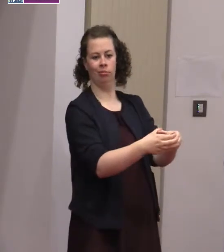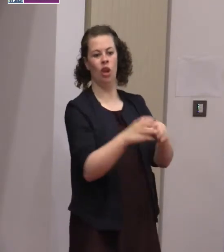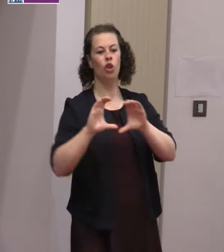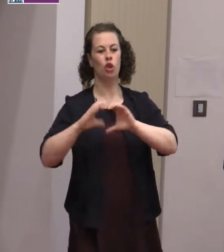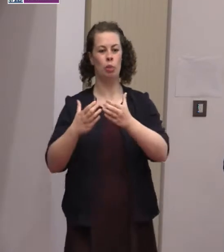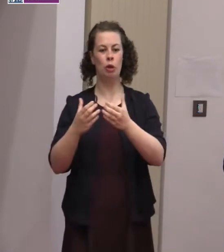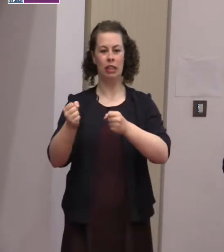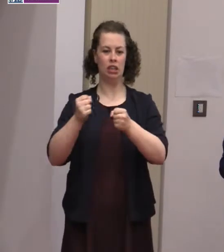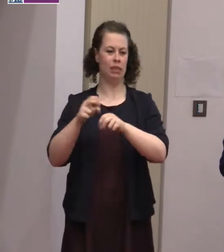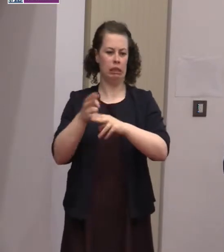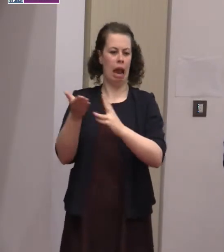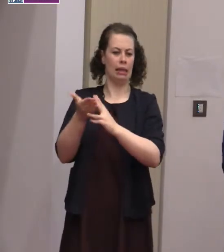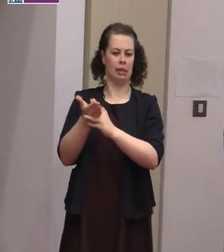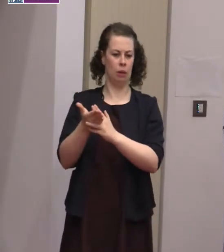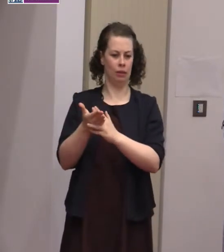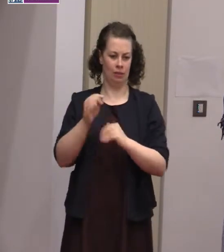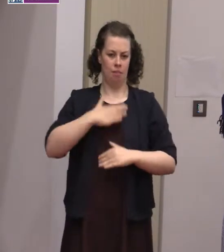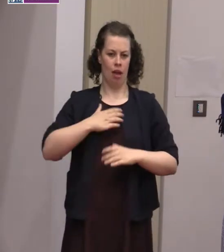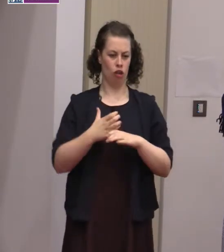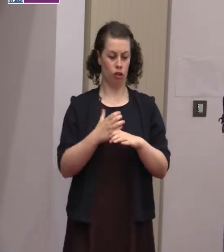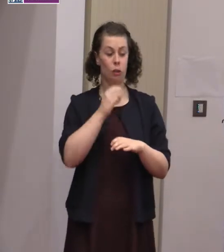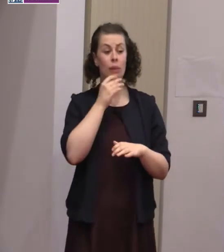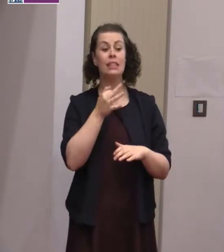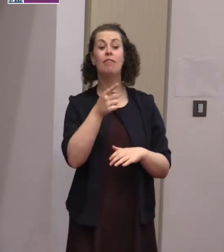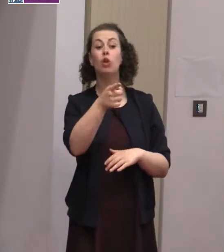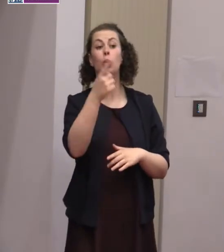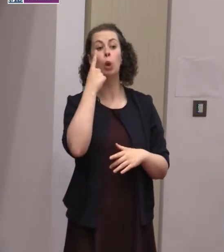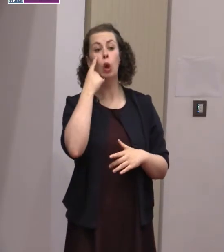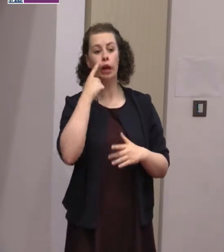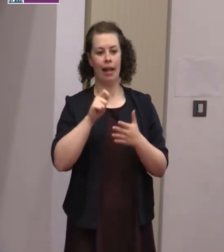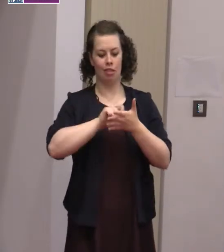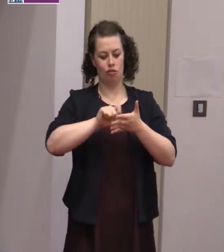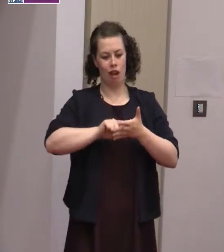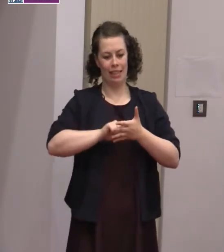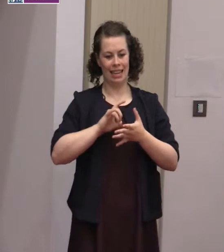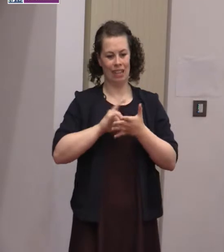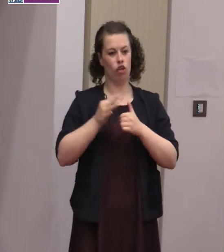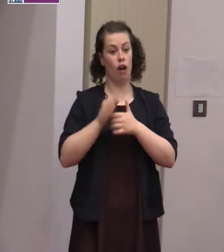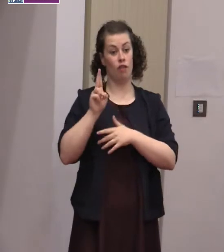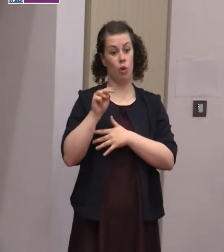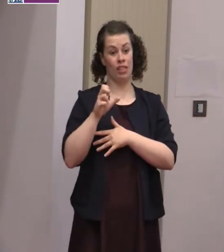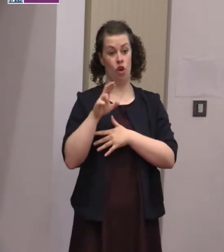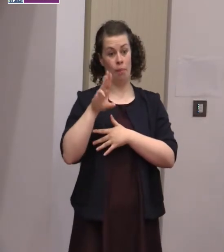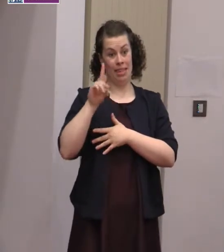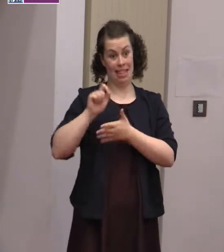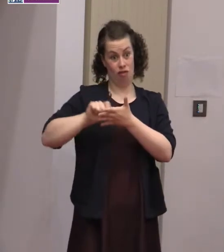very inaccessible. Even if you look at the drafting history of the convention, many countries in the global